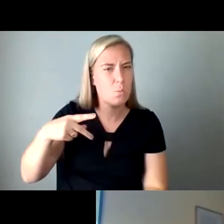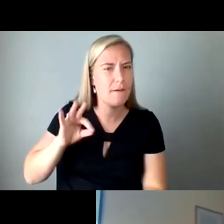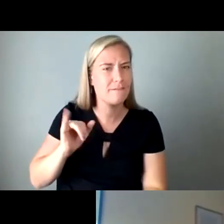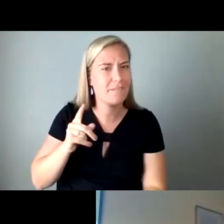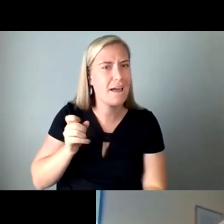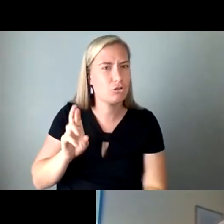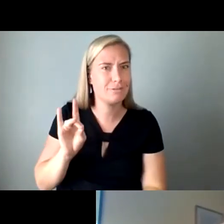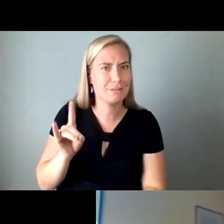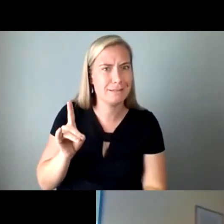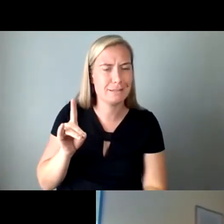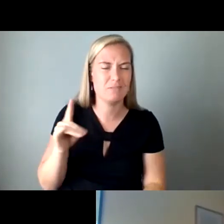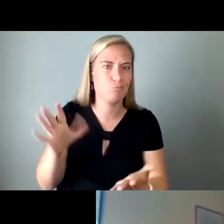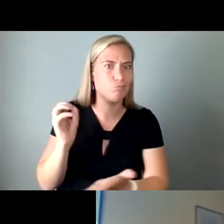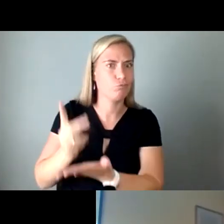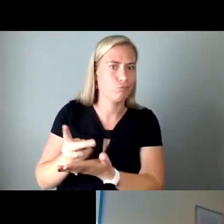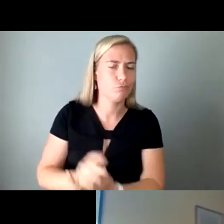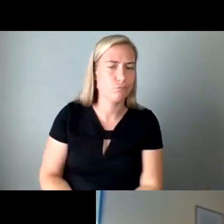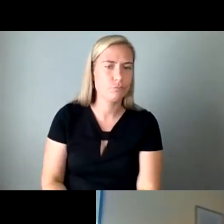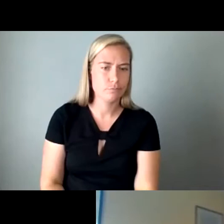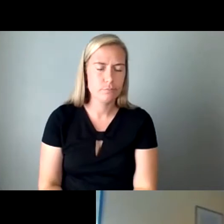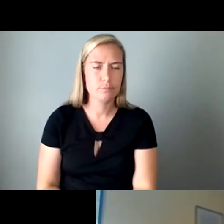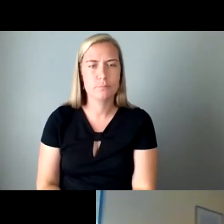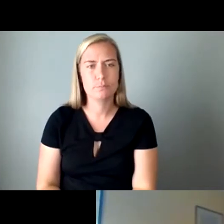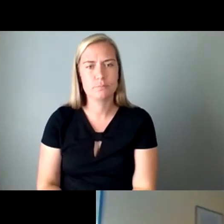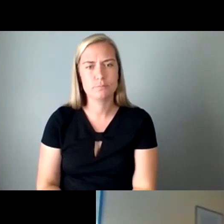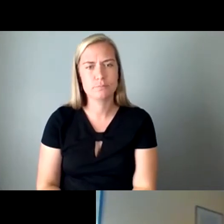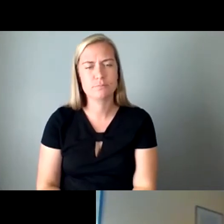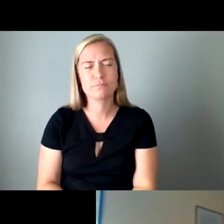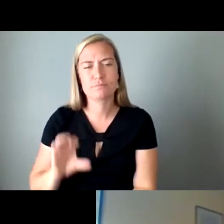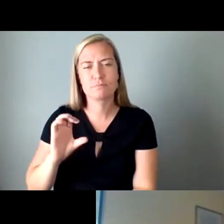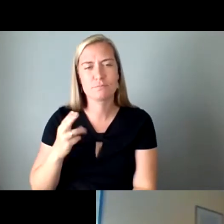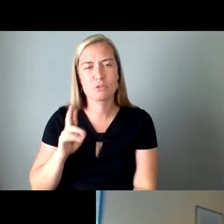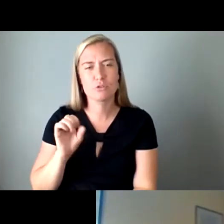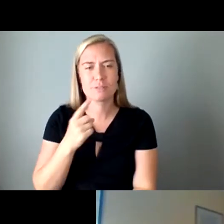Thanks Dr. Branche, that's reassuring for someone like me who has children who have been vaccinated.